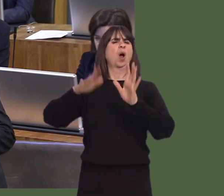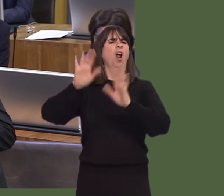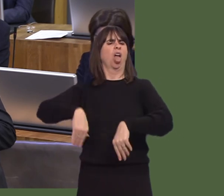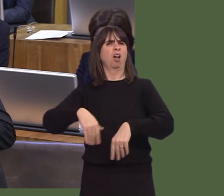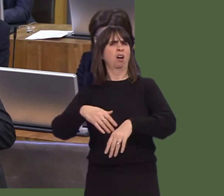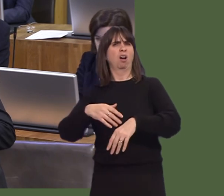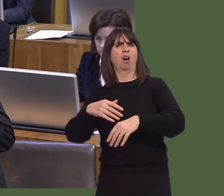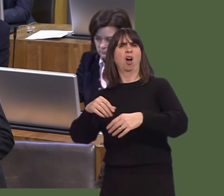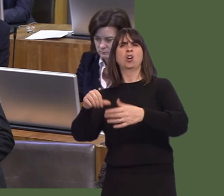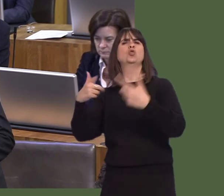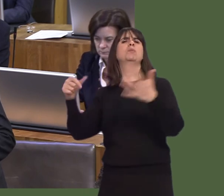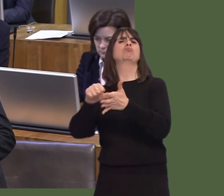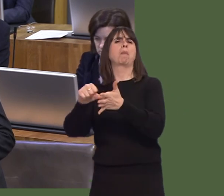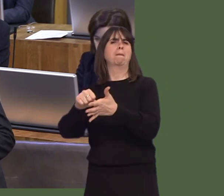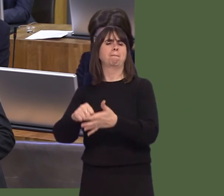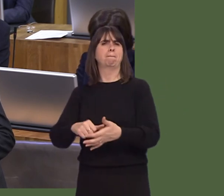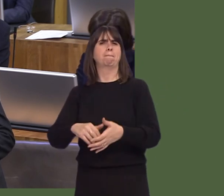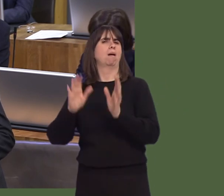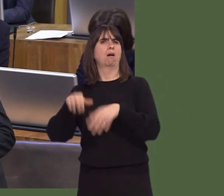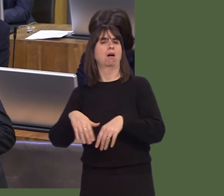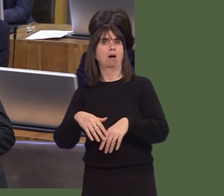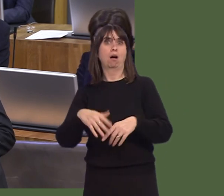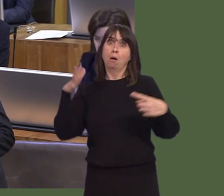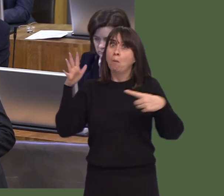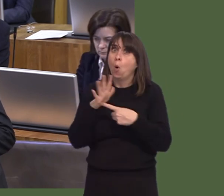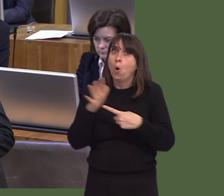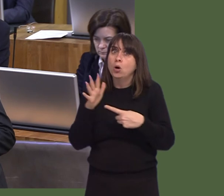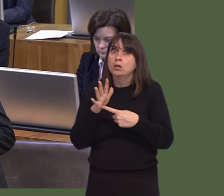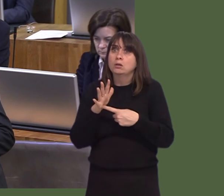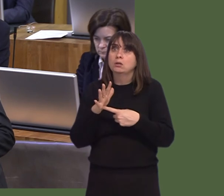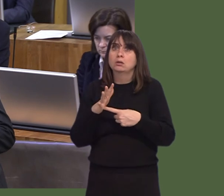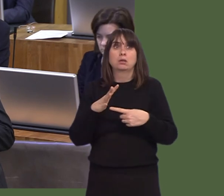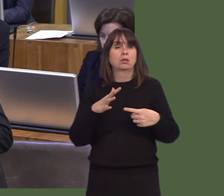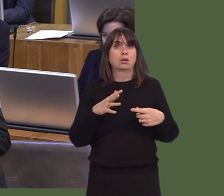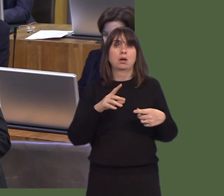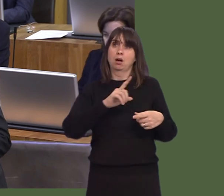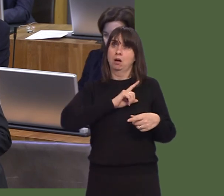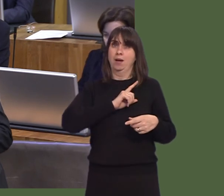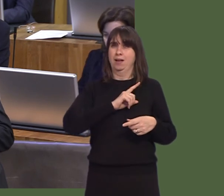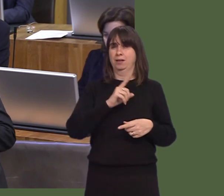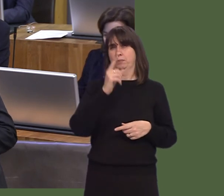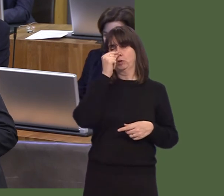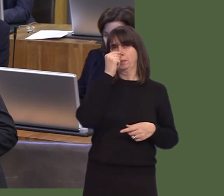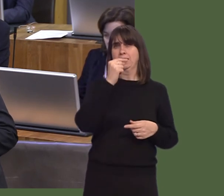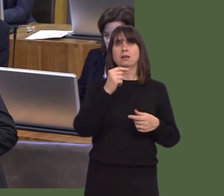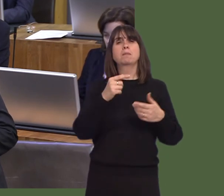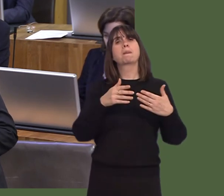I was in Ireland yesterday, and Ireland is in the top five of investing countries in Wales. Of course, we look at markets outside Europe.